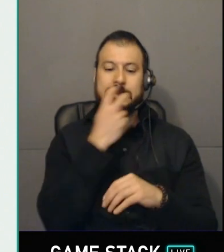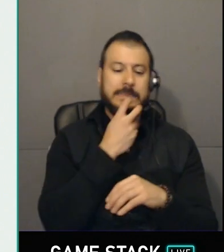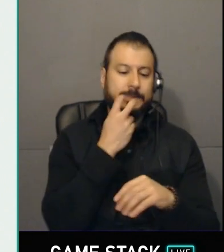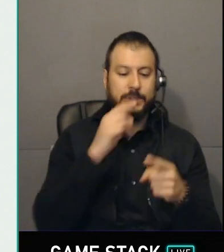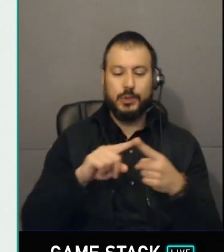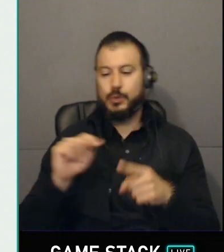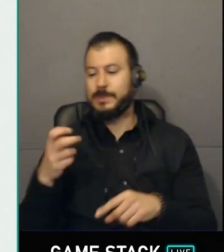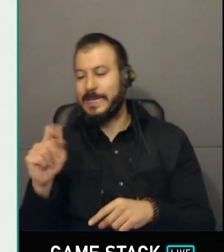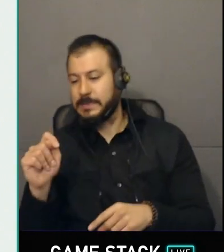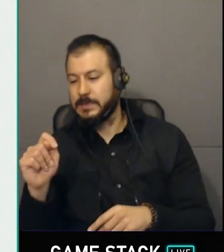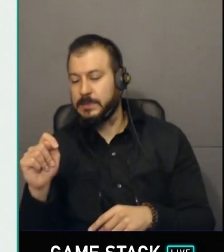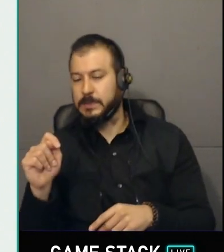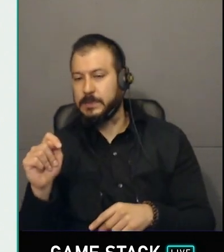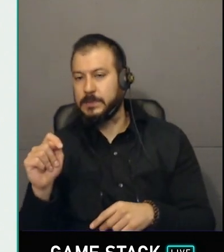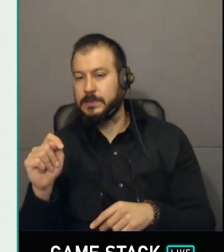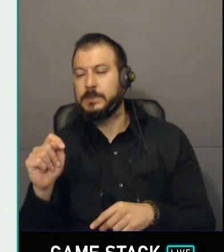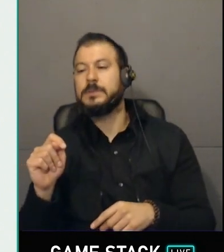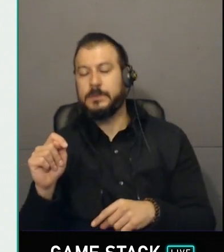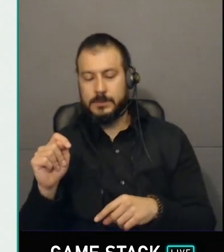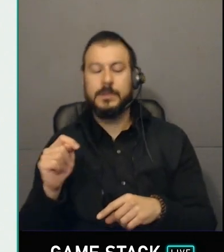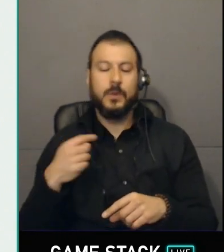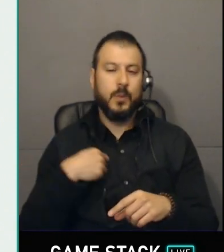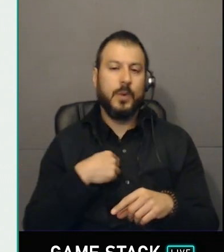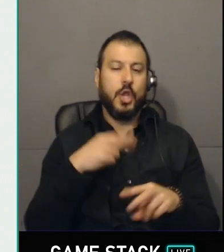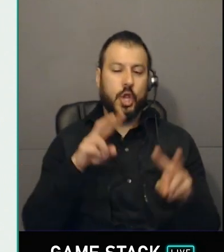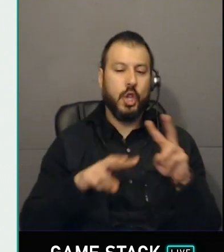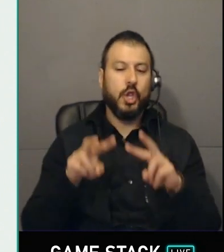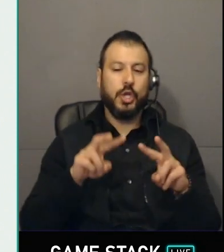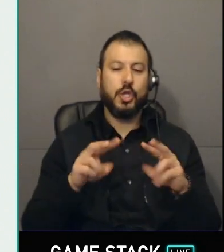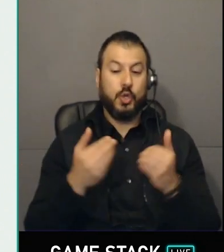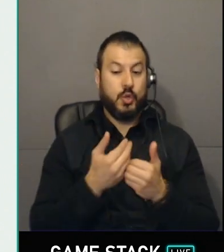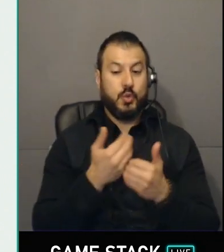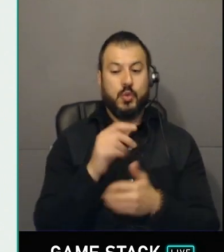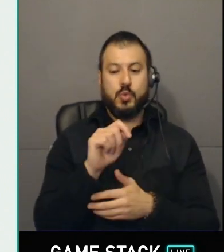and as I mentioned, we are looking at creating new